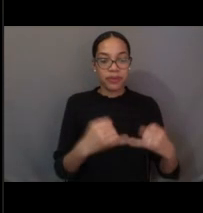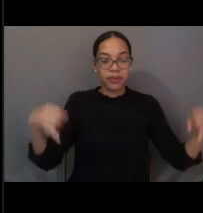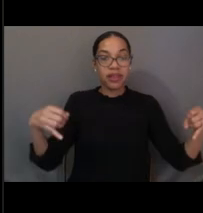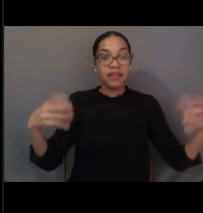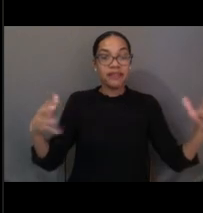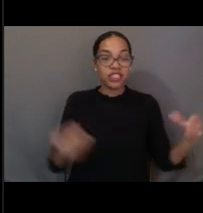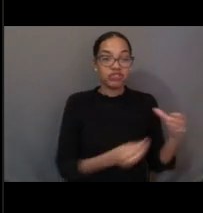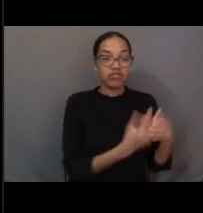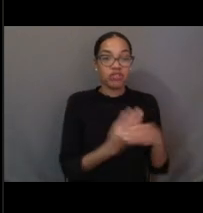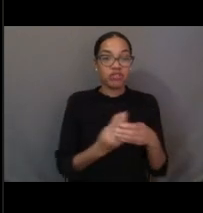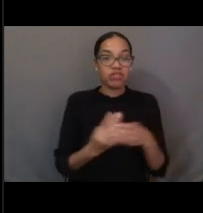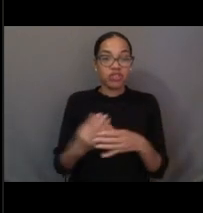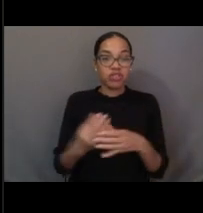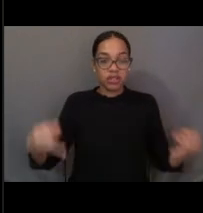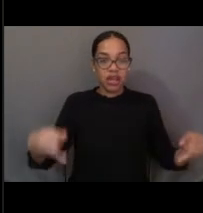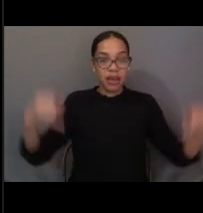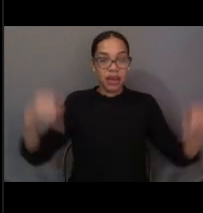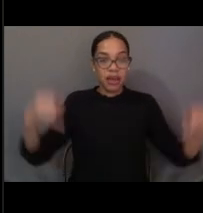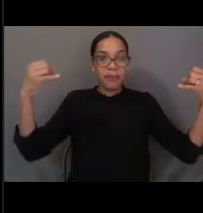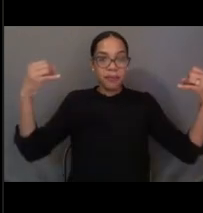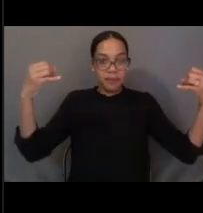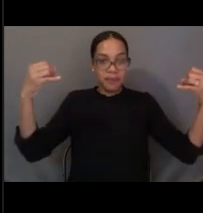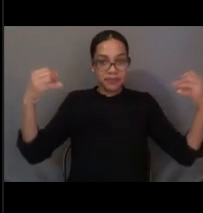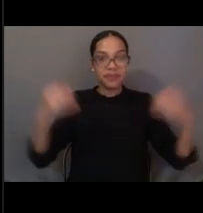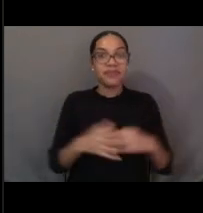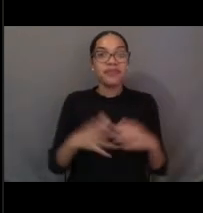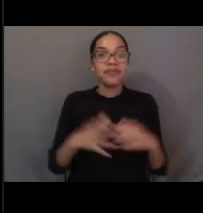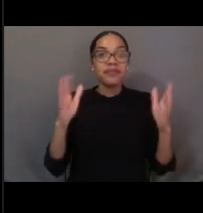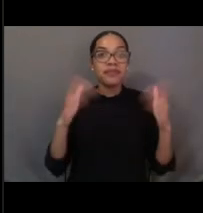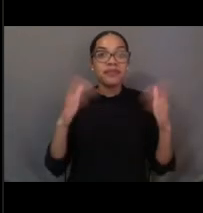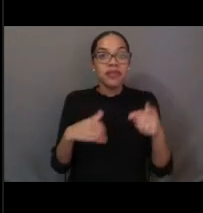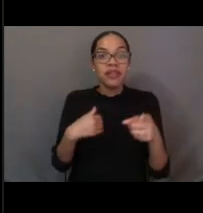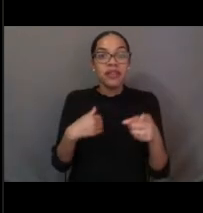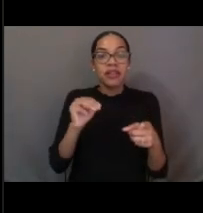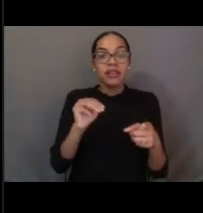This is a mussel farm. And again, they grow on these long vertical ropes.